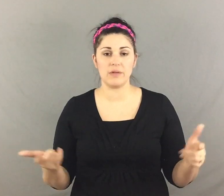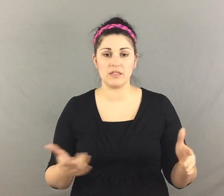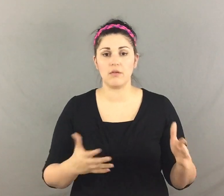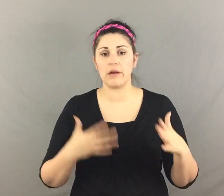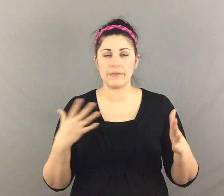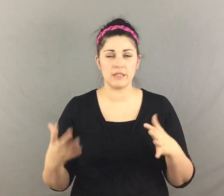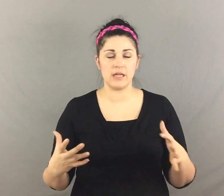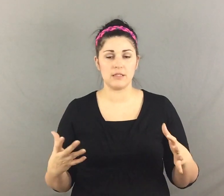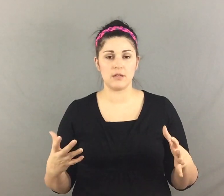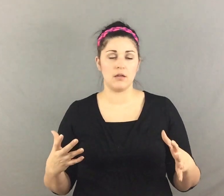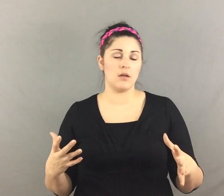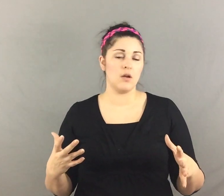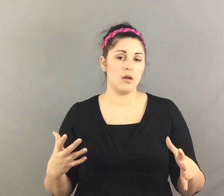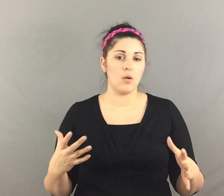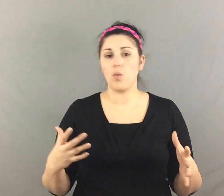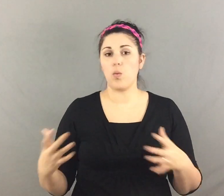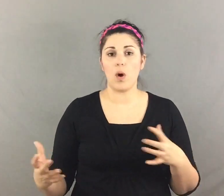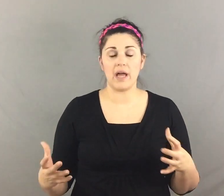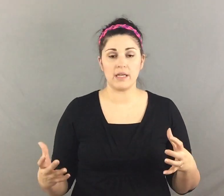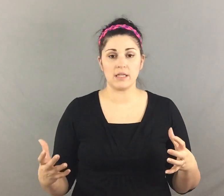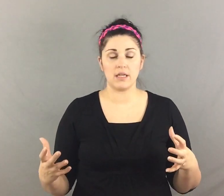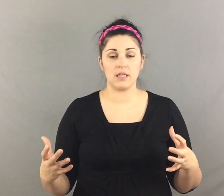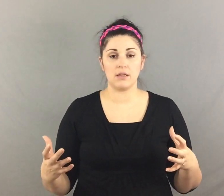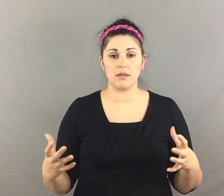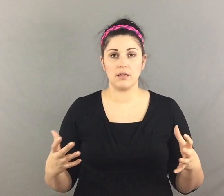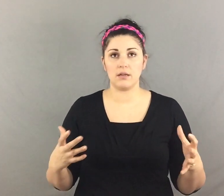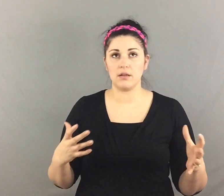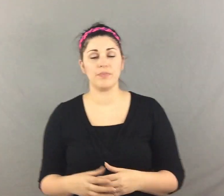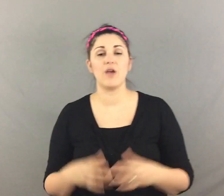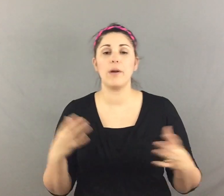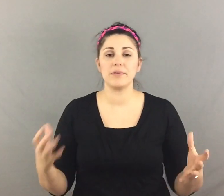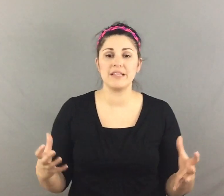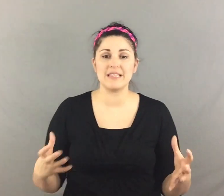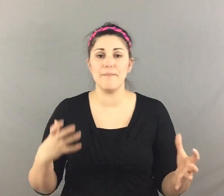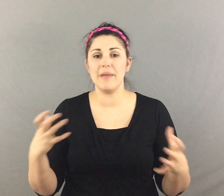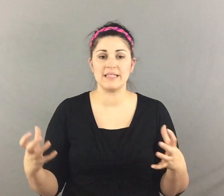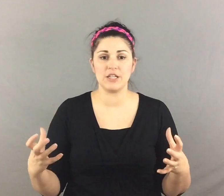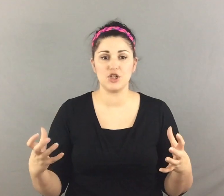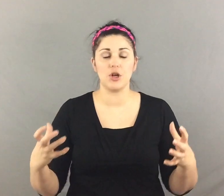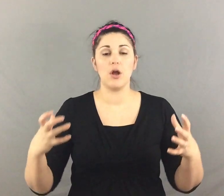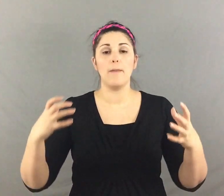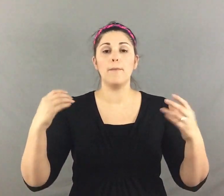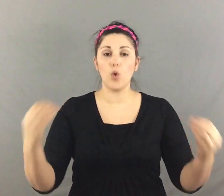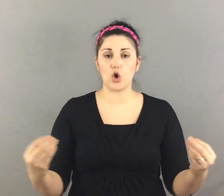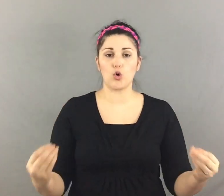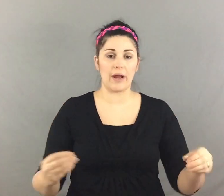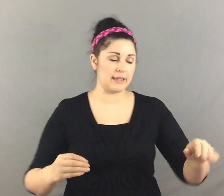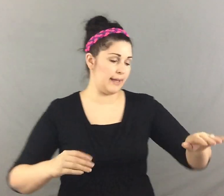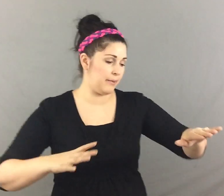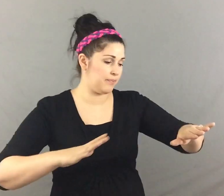which means that represents what it represents, the message more correctly.